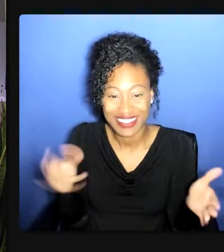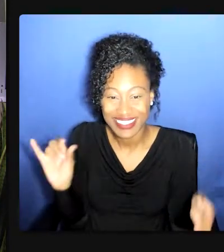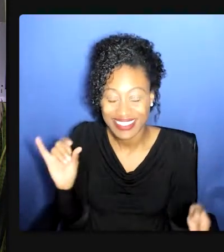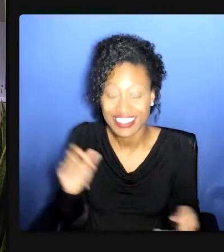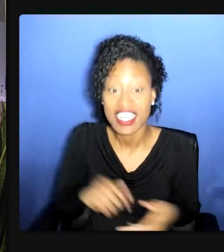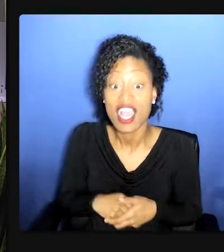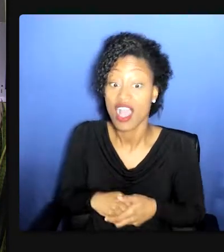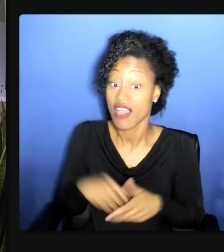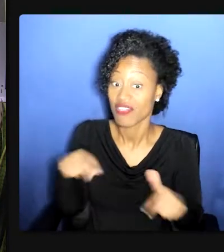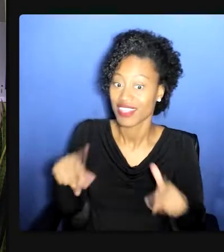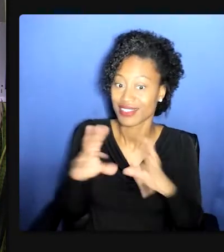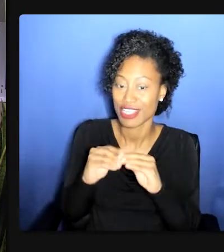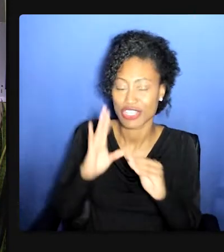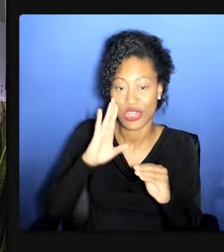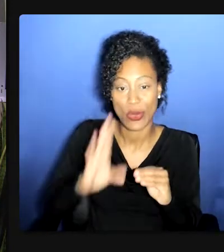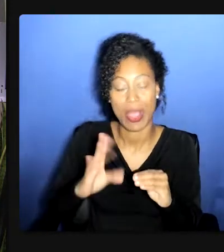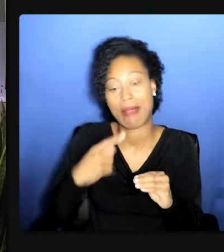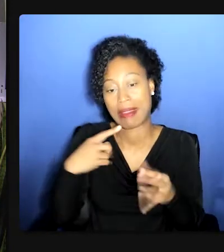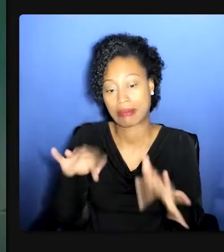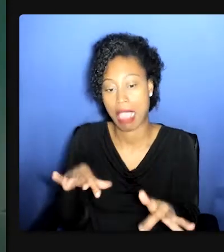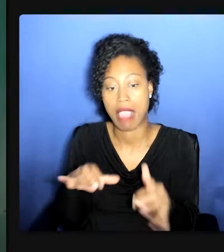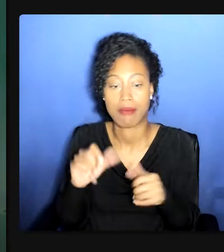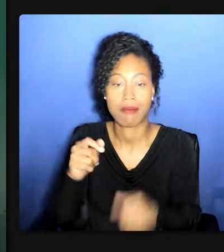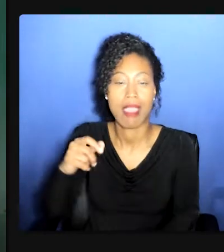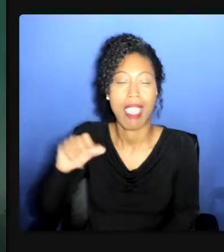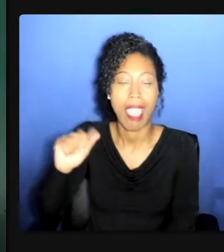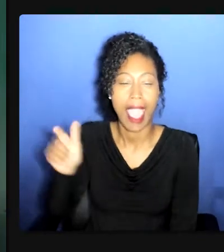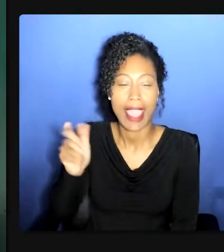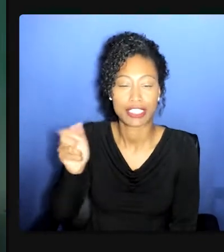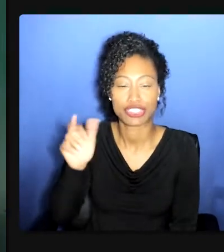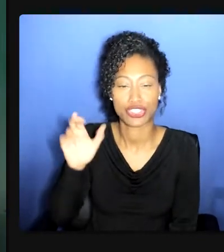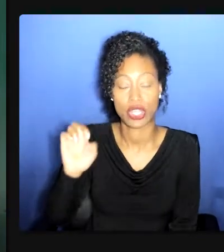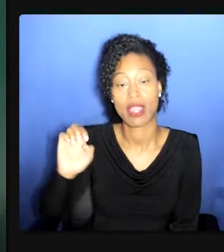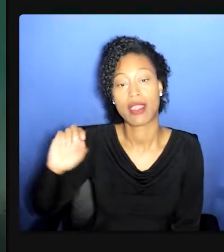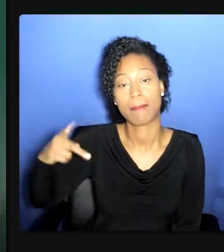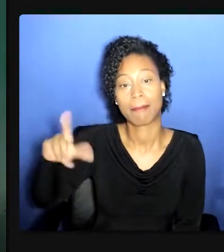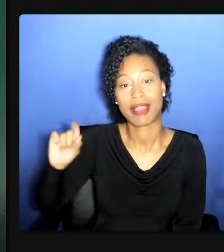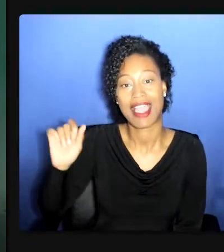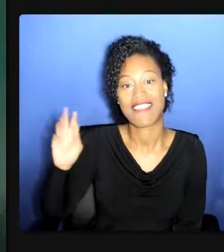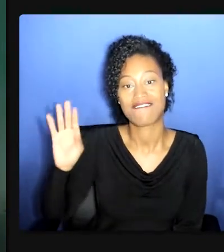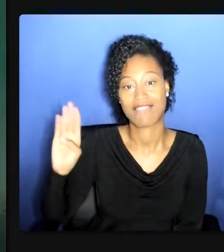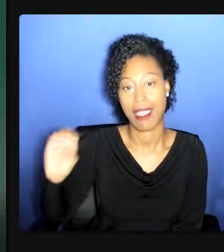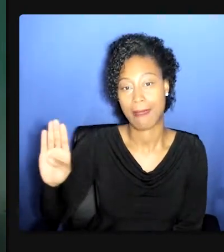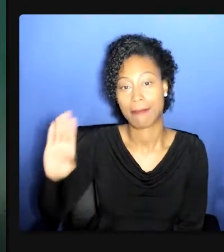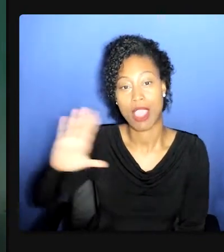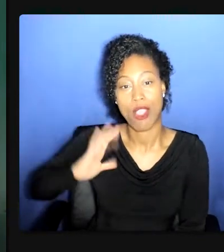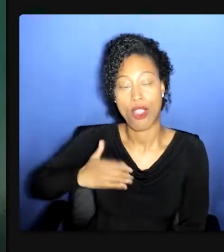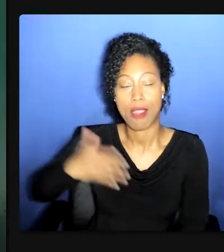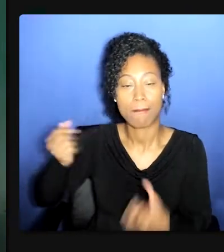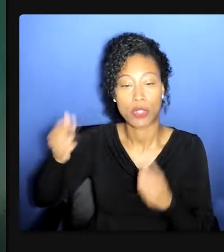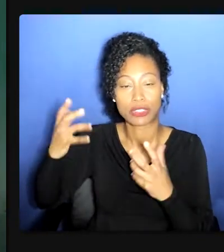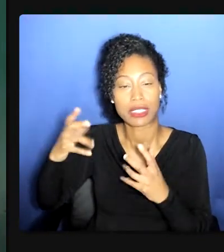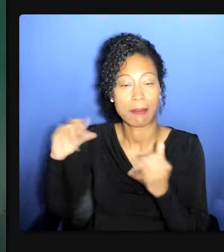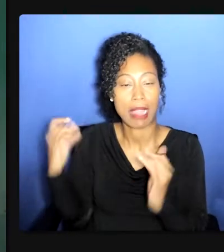This session will be an introductory course into what Azure PlayFab multiplayer servers is, otherwise known as MPS.